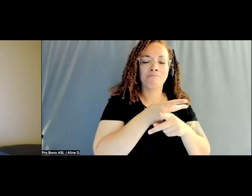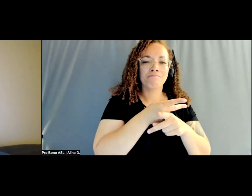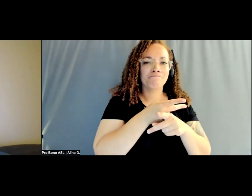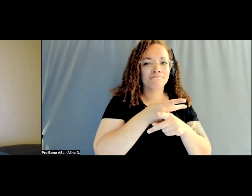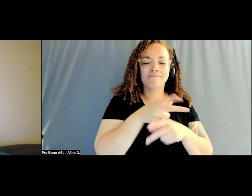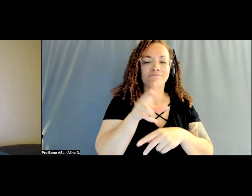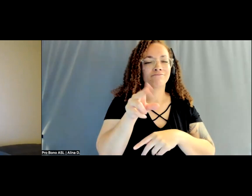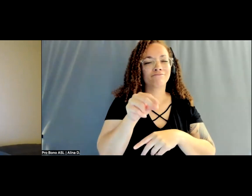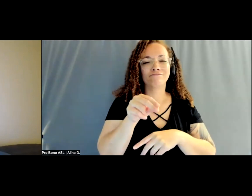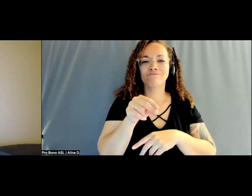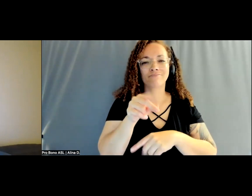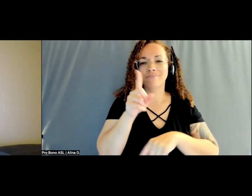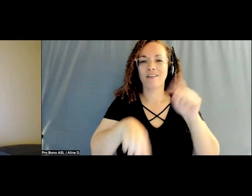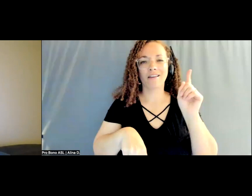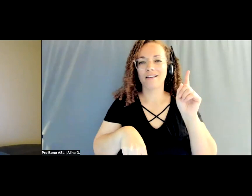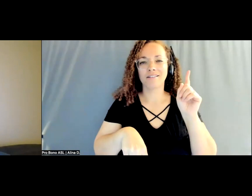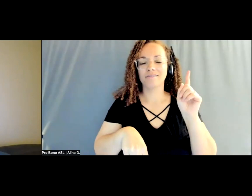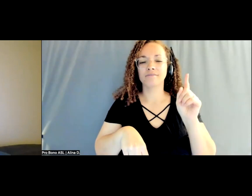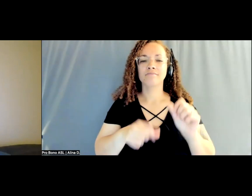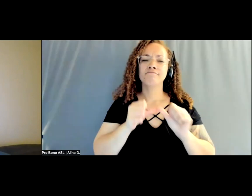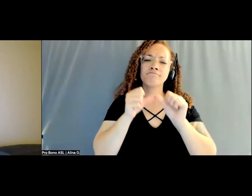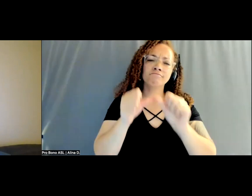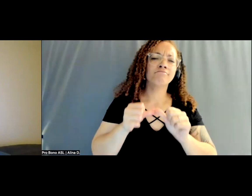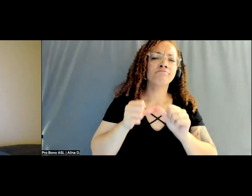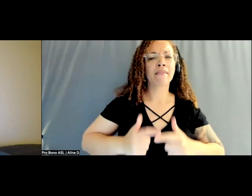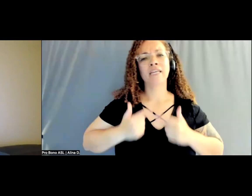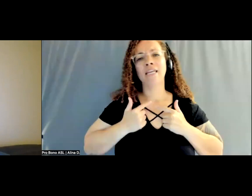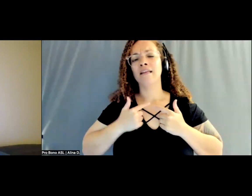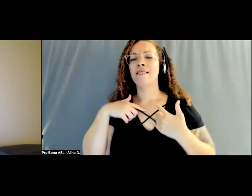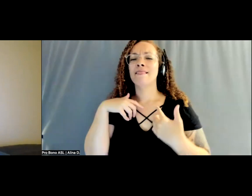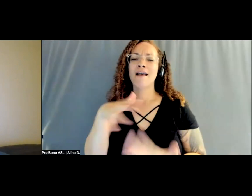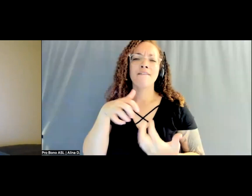keep singing—our throats lush, gushing with memory of honey & salt,